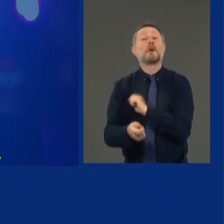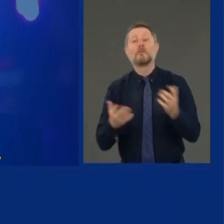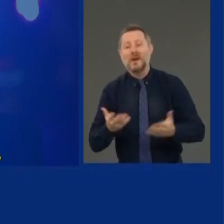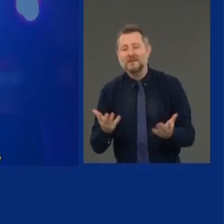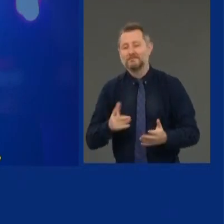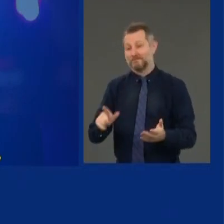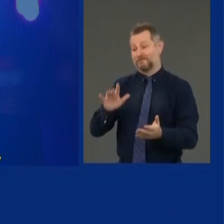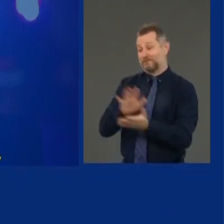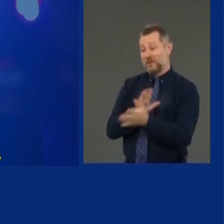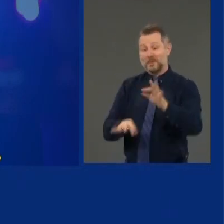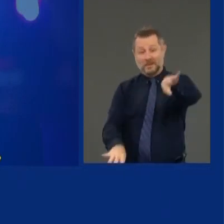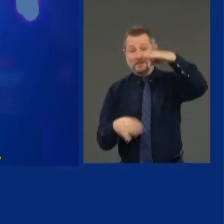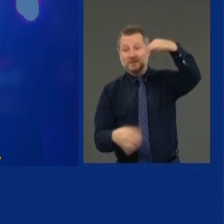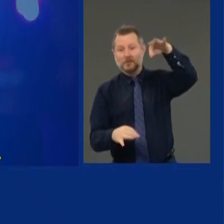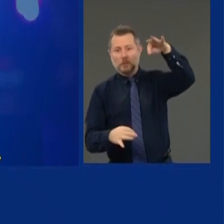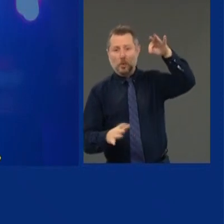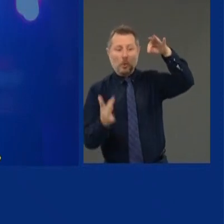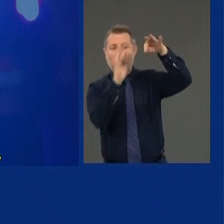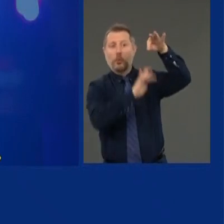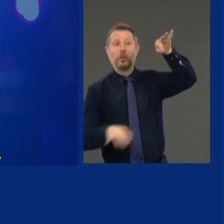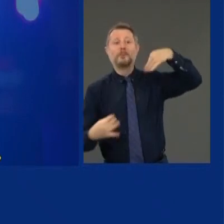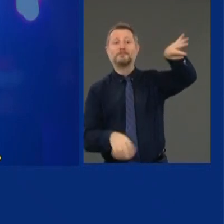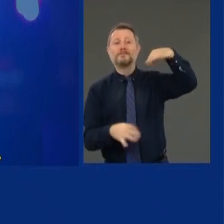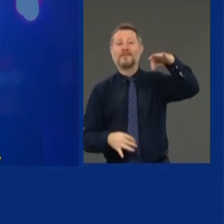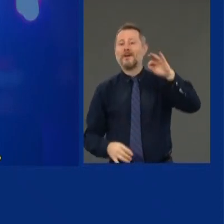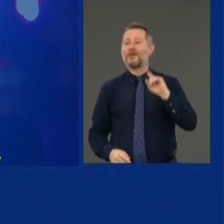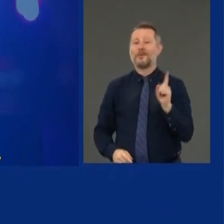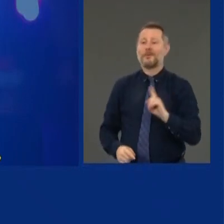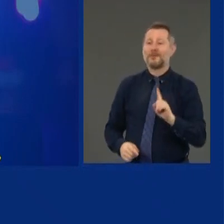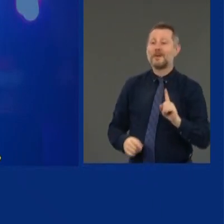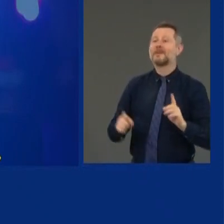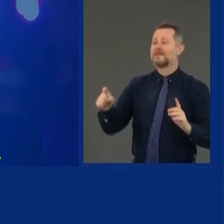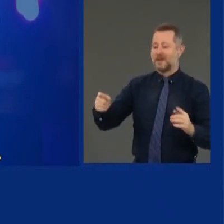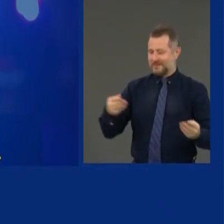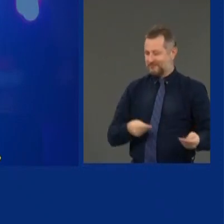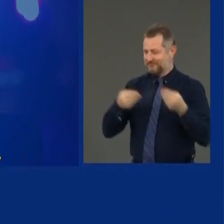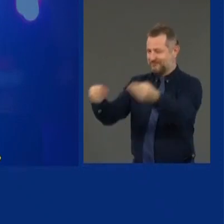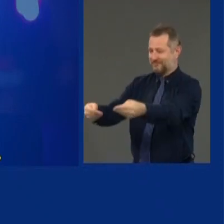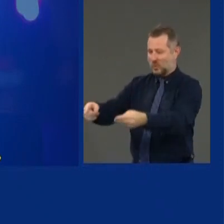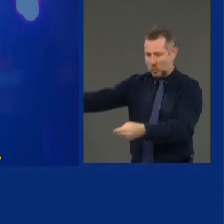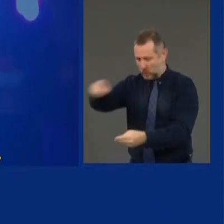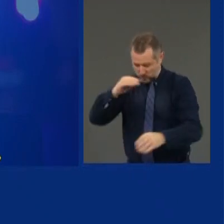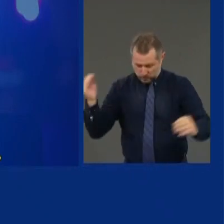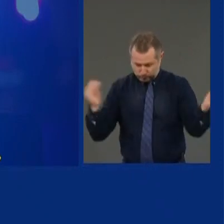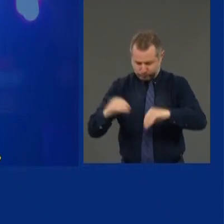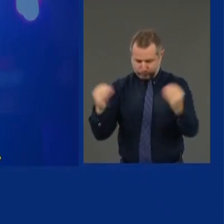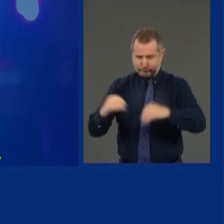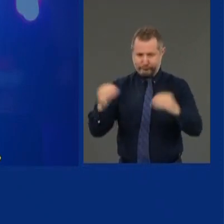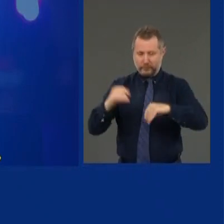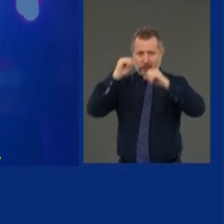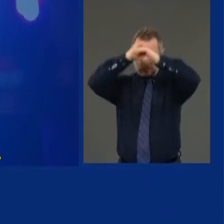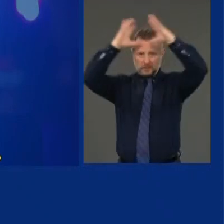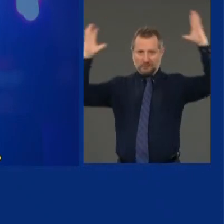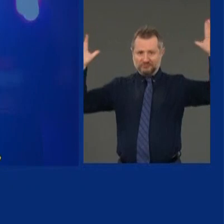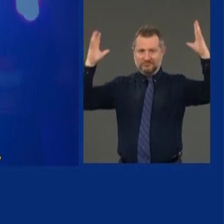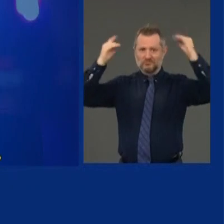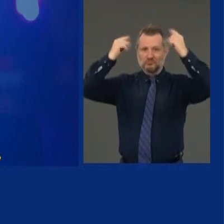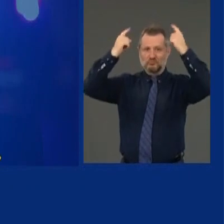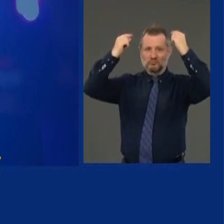WE MEAN START WITH A BLANK SHEET OF PAPER AND COME UP WITH YOUR